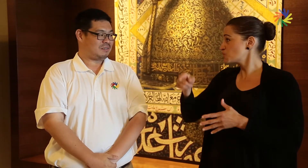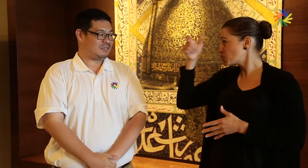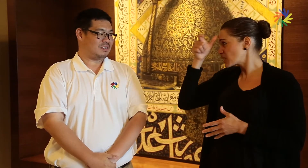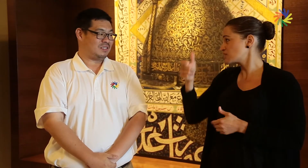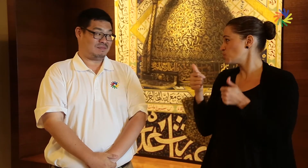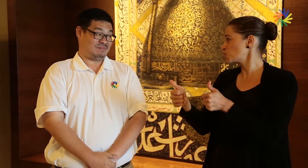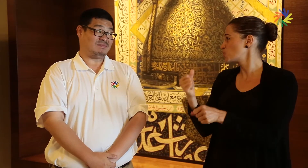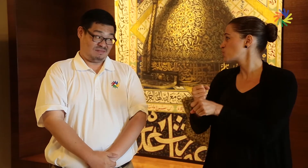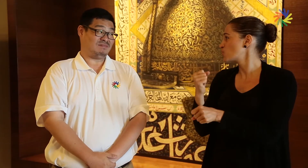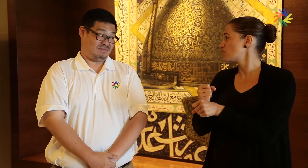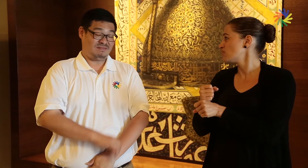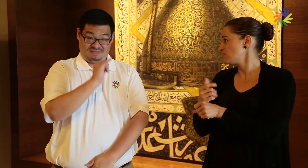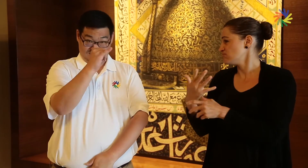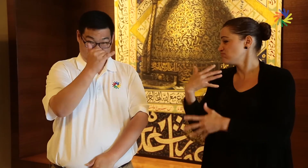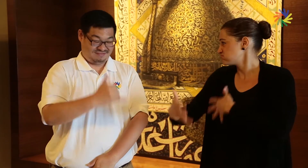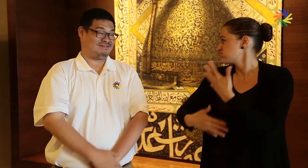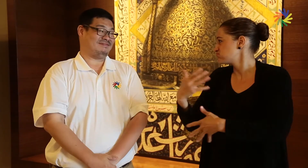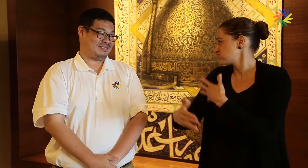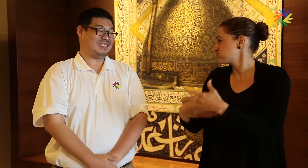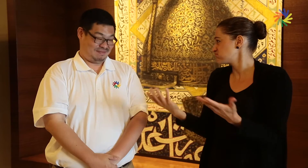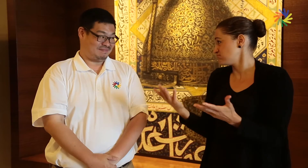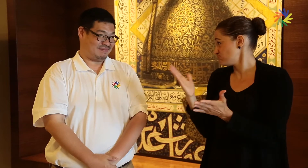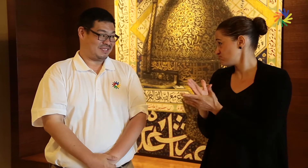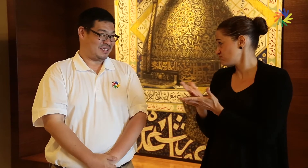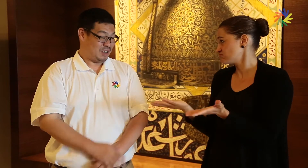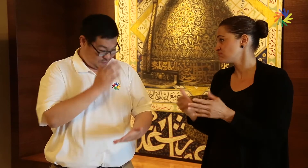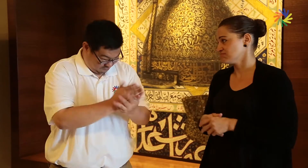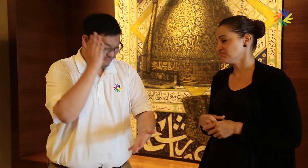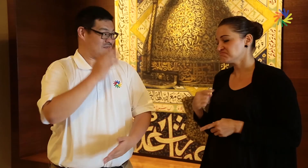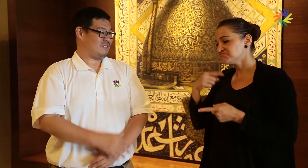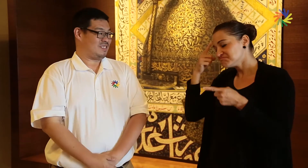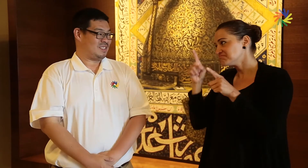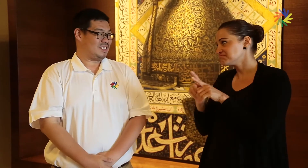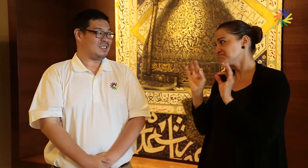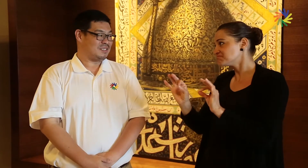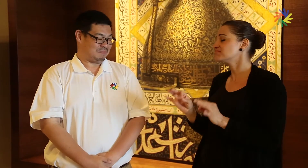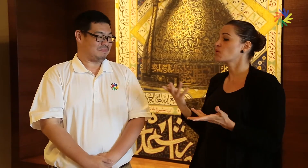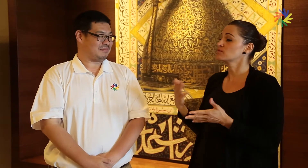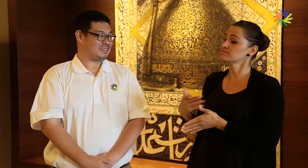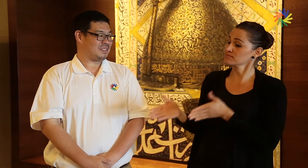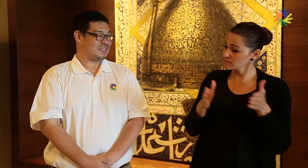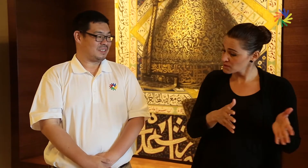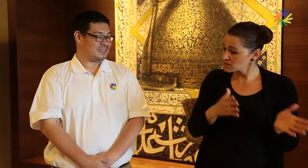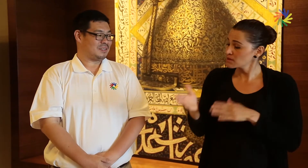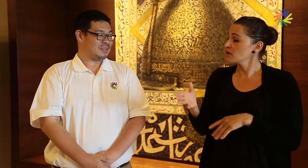That is good to know. Samsun has done a very good job in staging the Games. Agree? Yes!